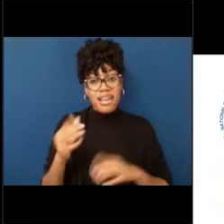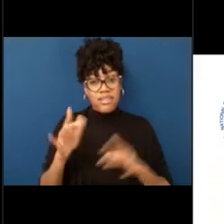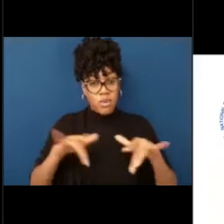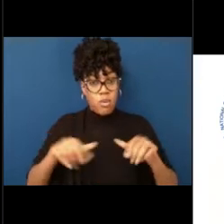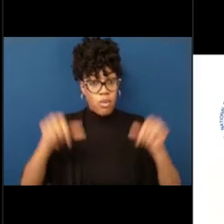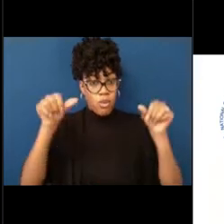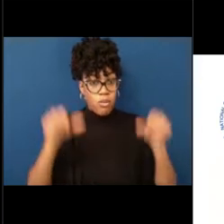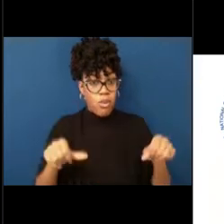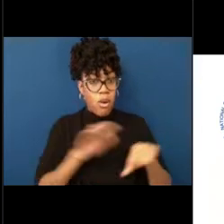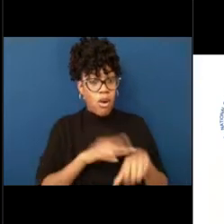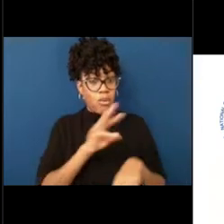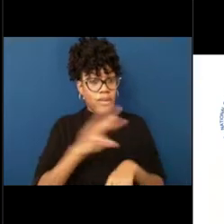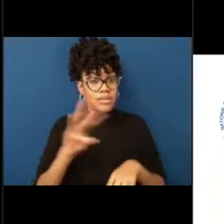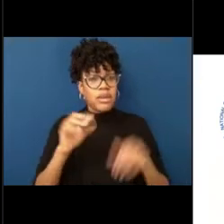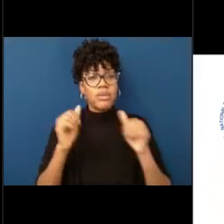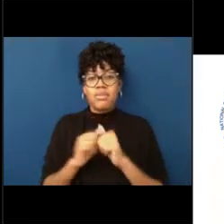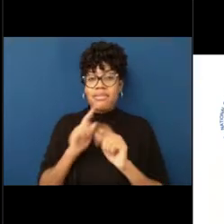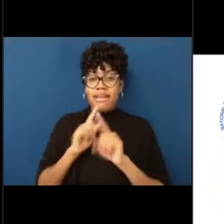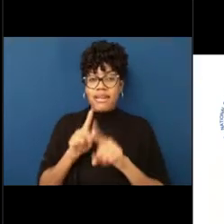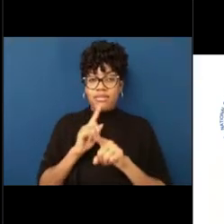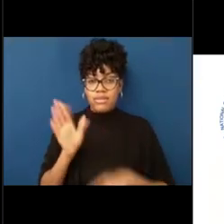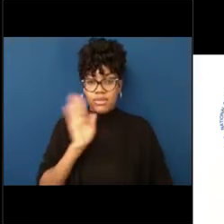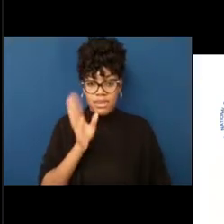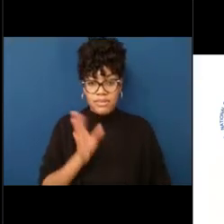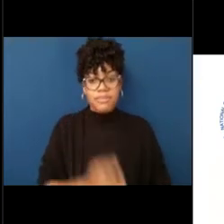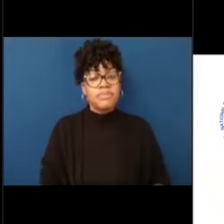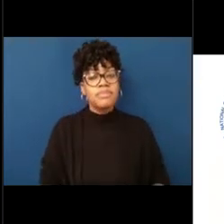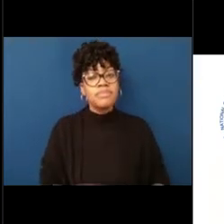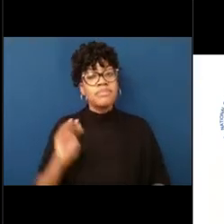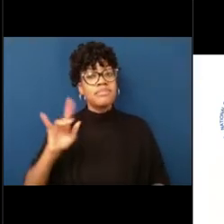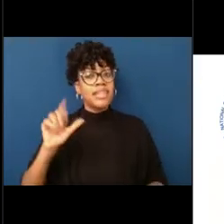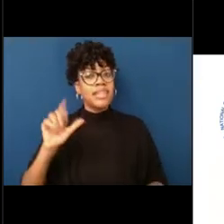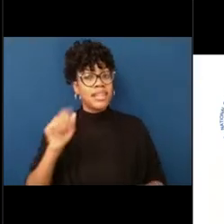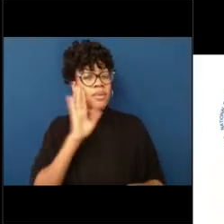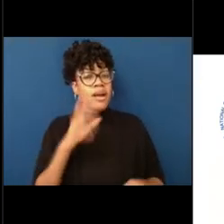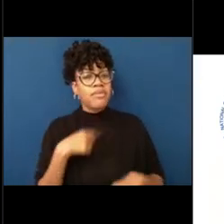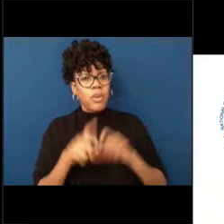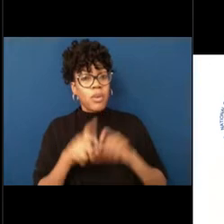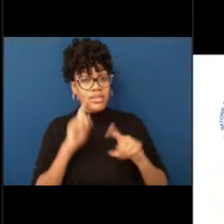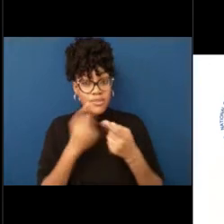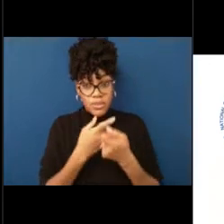Finally, Malia is going to have some questions for you throughout the webinar, so get ready to type.